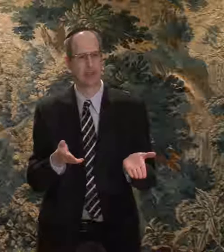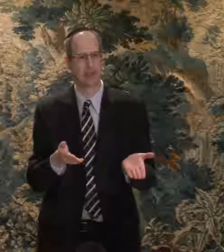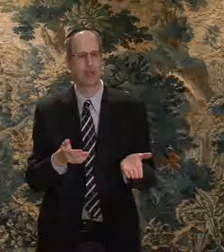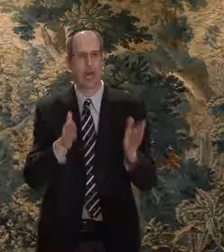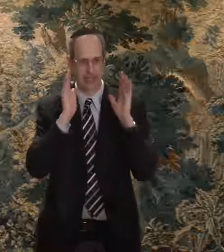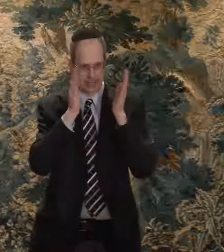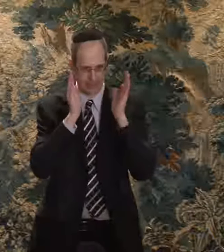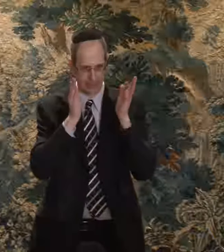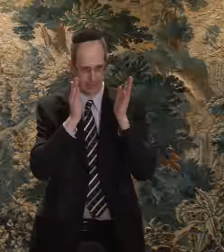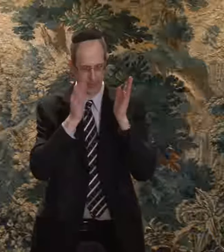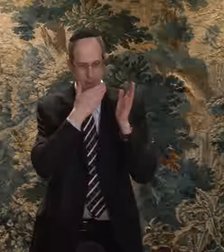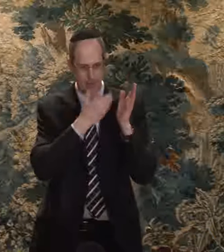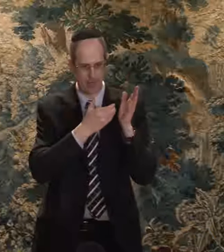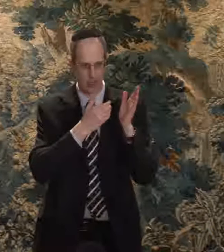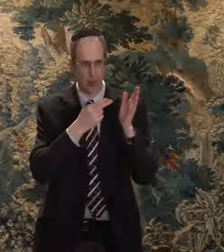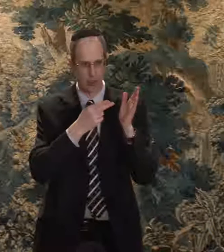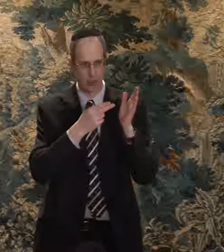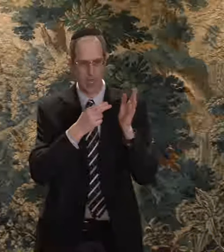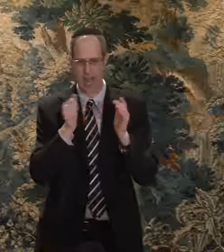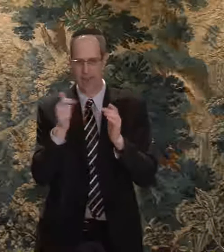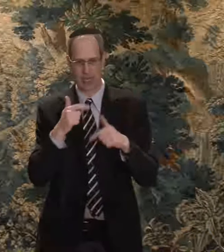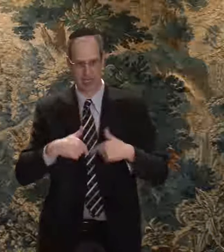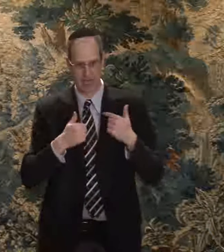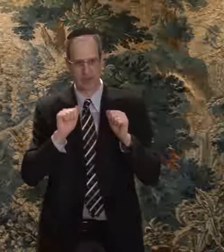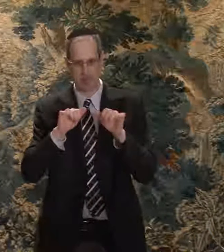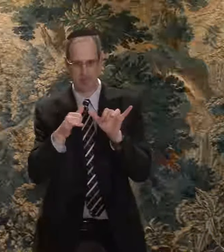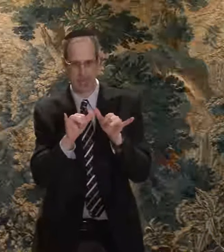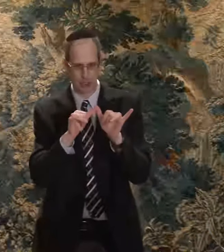off witness says he says everything in life can be measured the distance